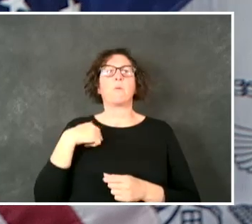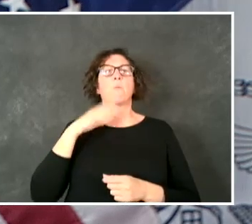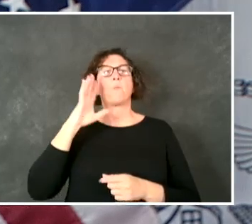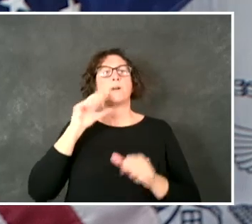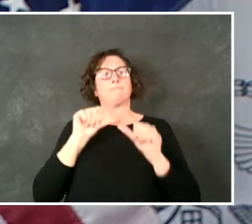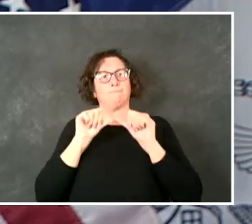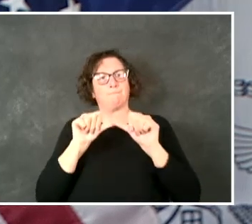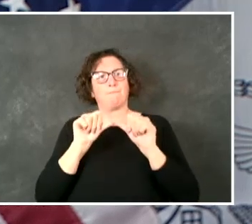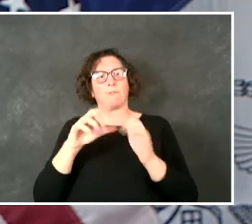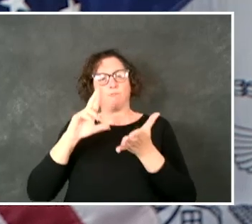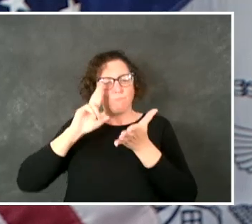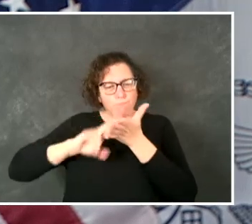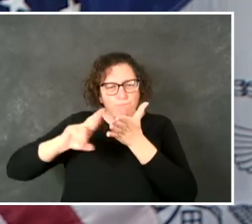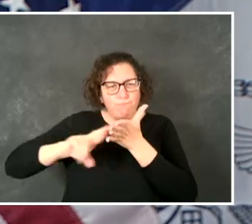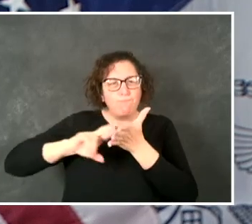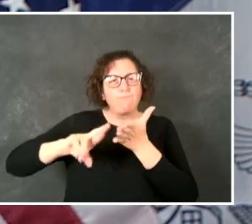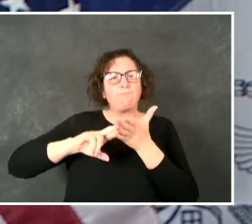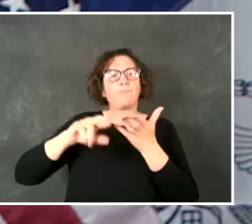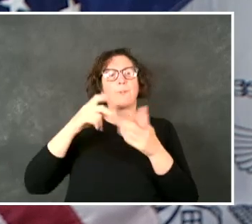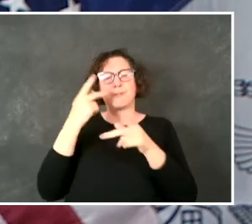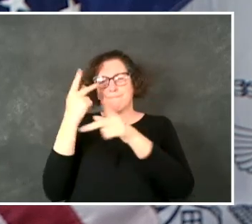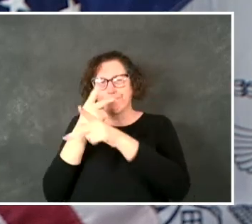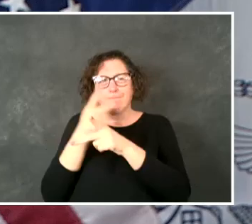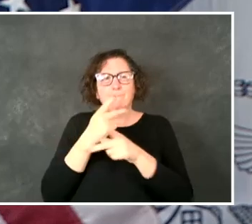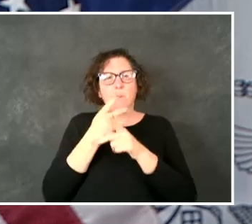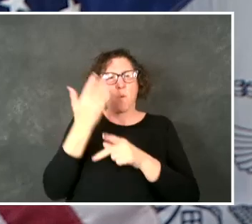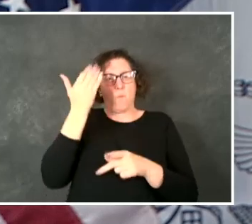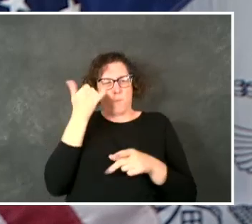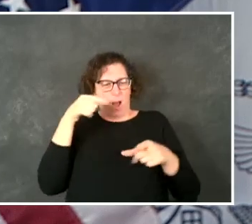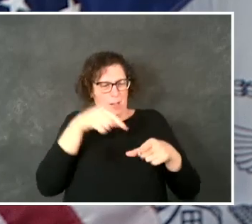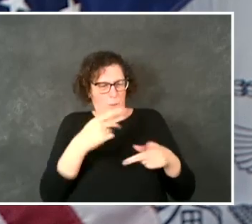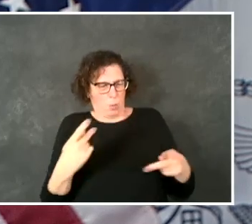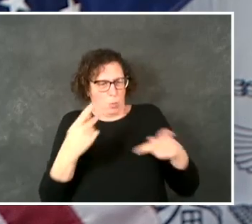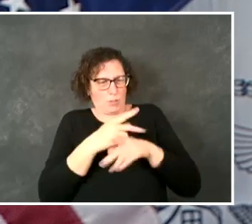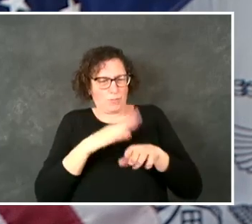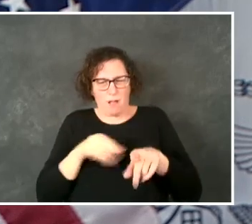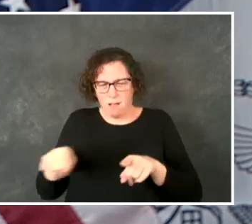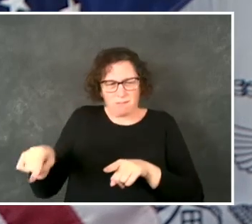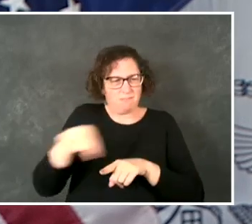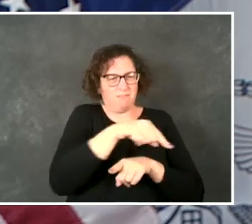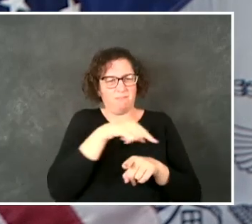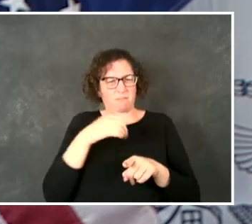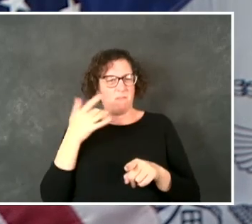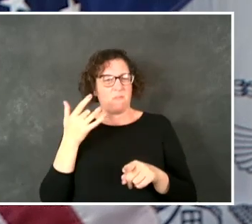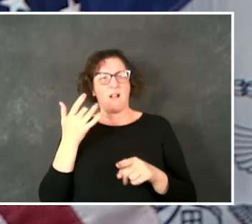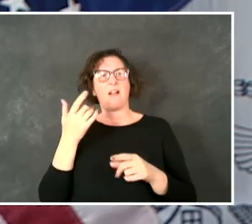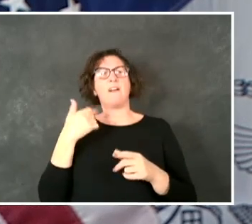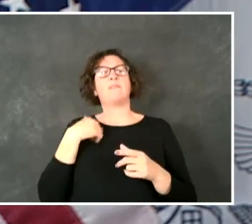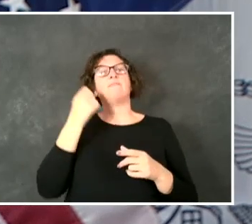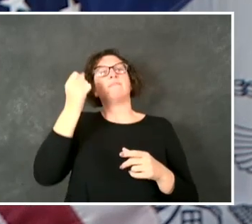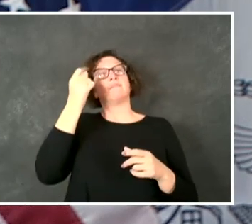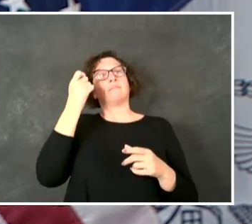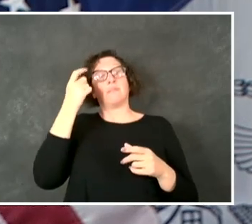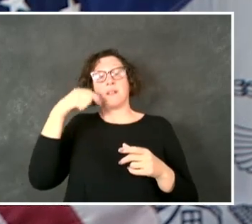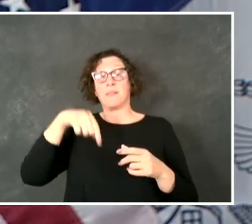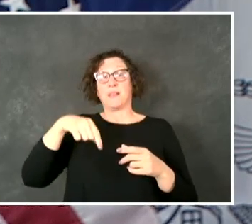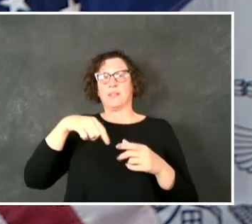WOULD SAY, YOU'RE ON THE RIGHT TRACK. INTERNATIONA L